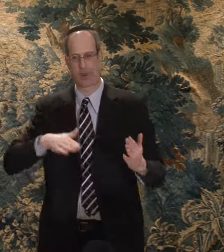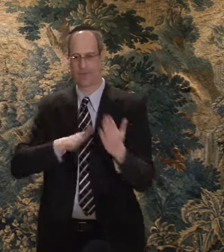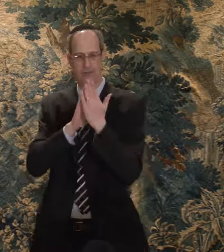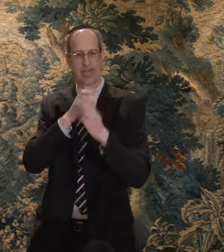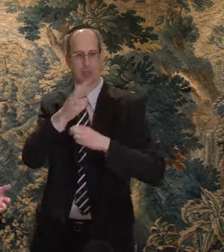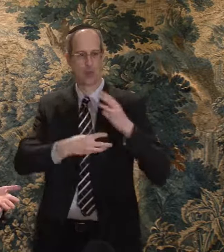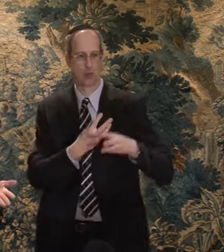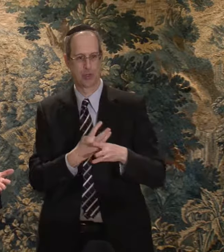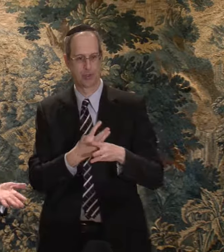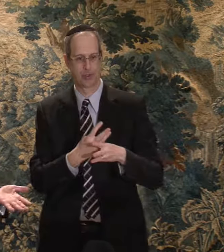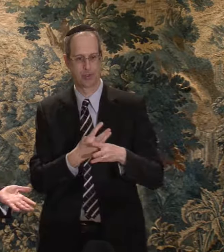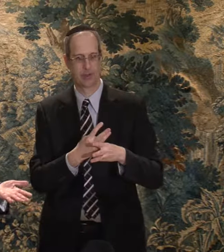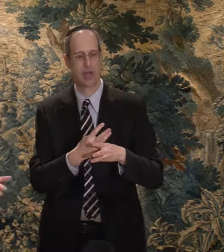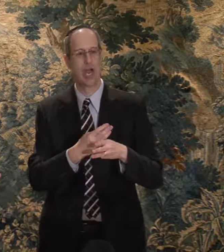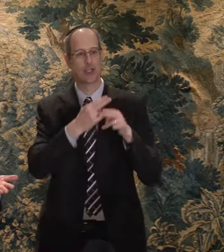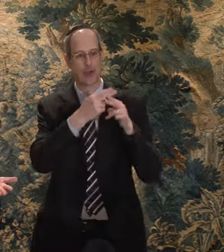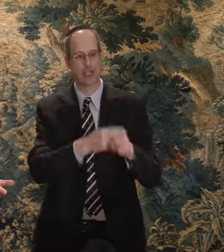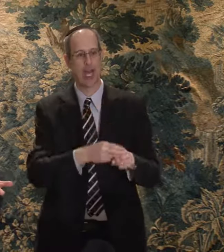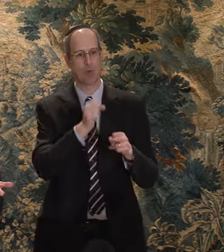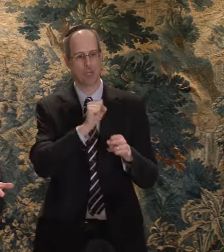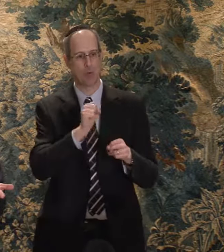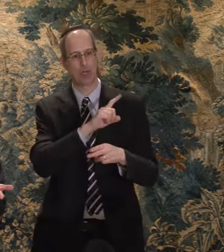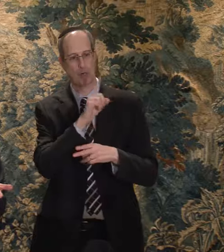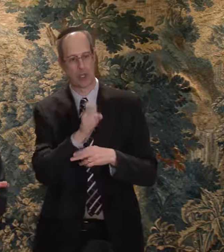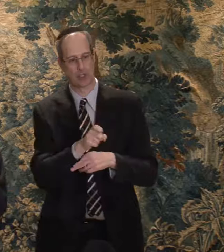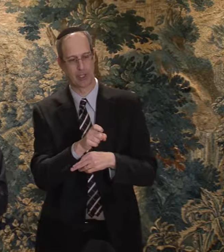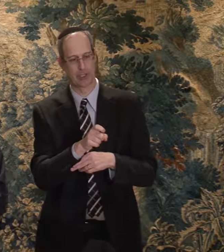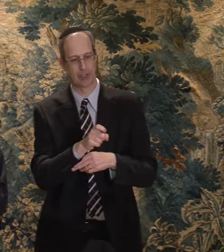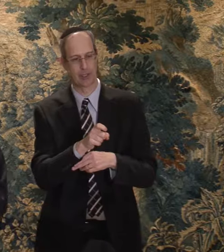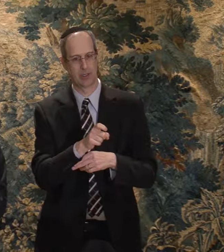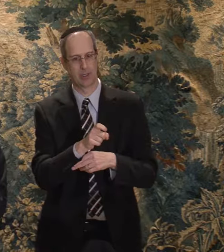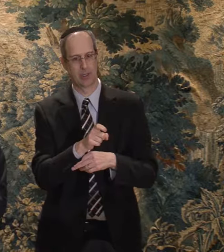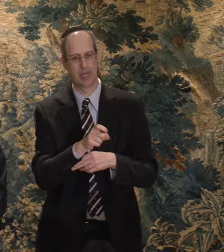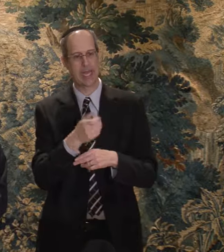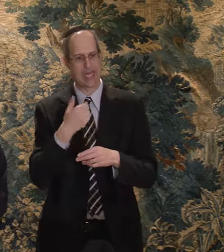so the shame is small there's a question just because he had a safe what I mean